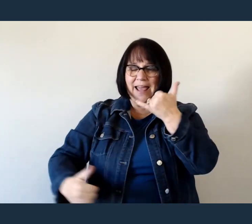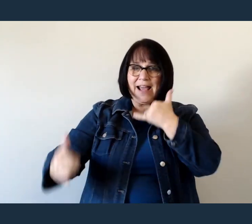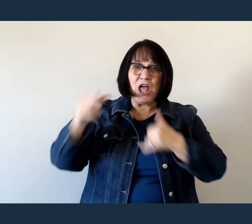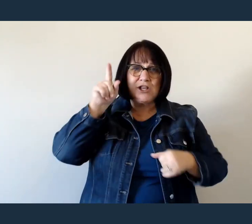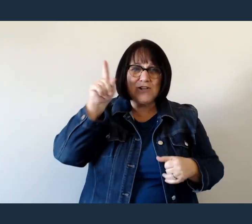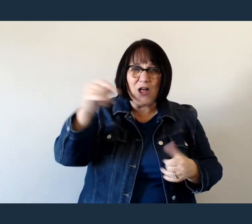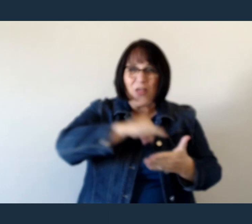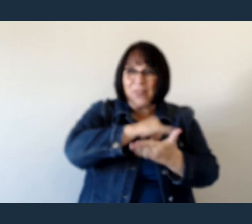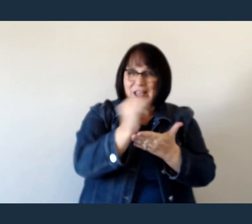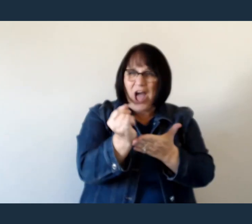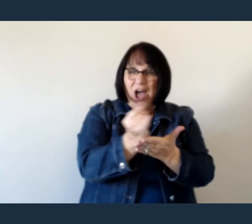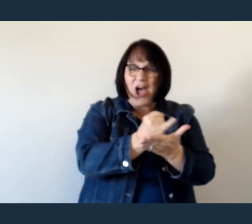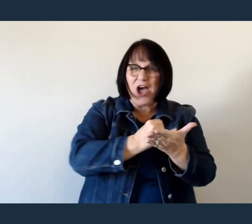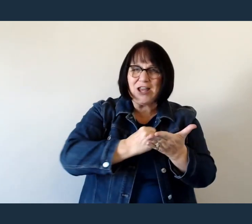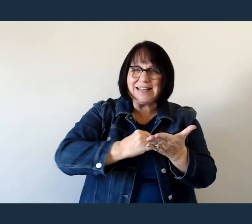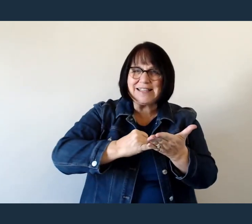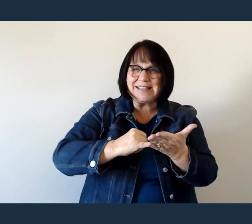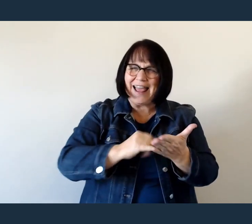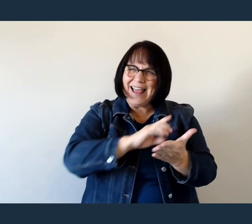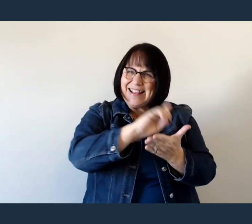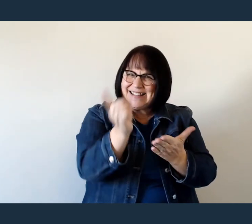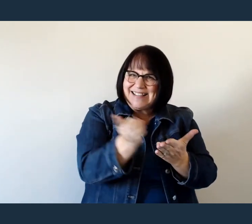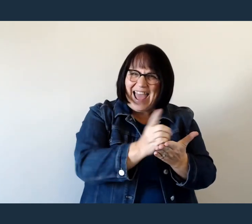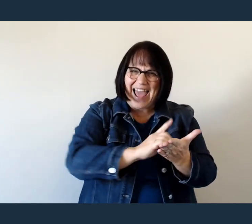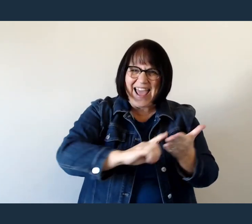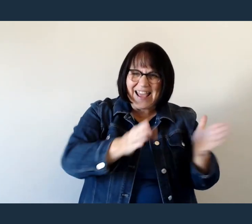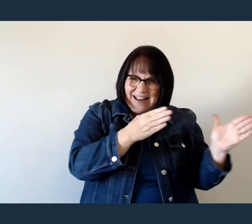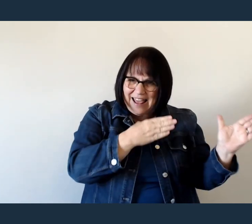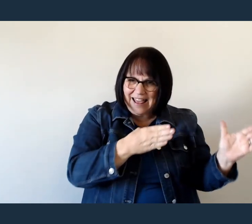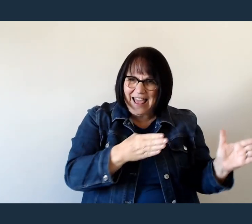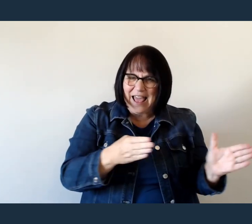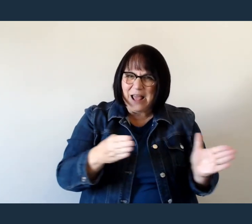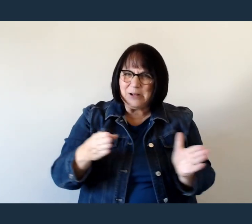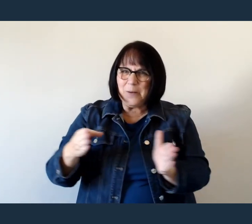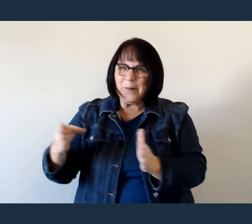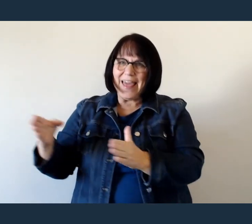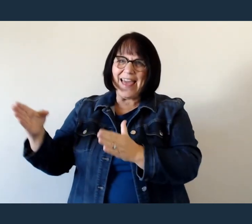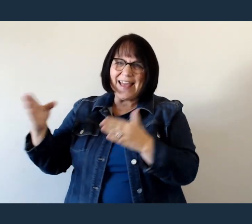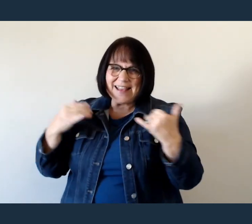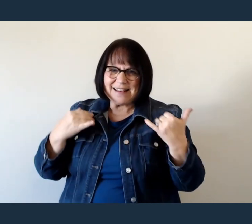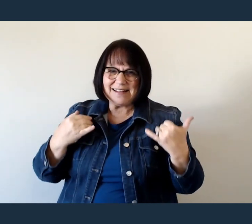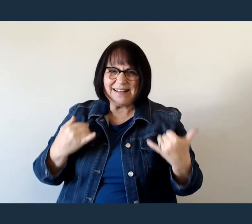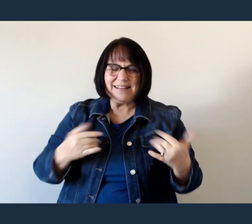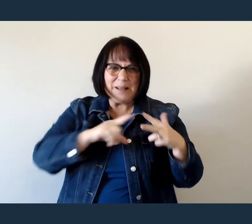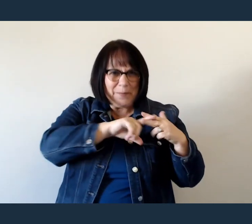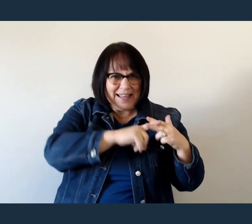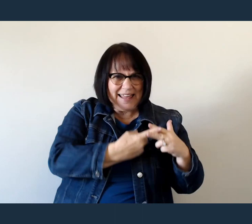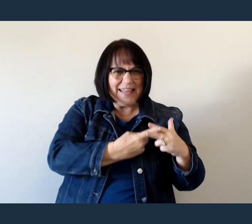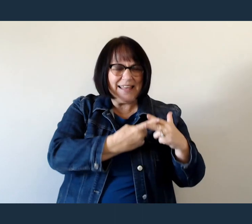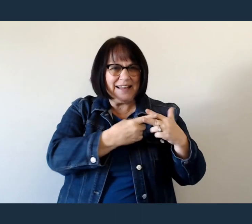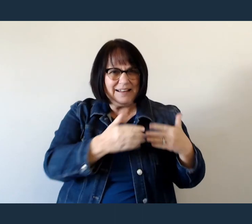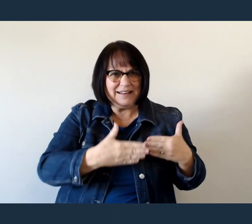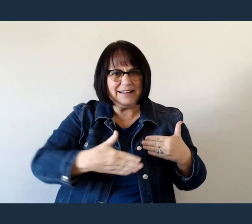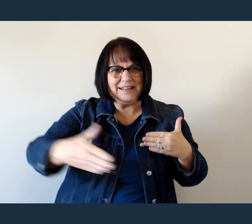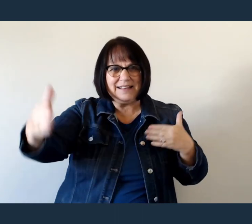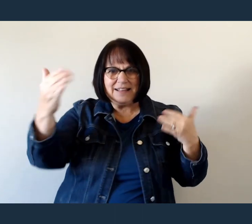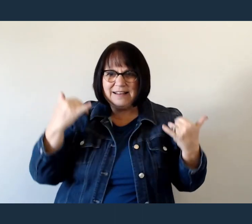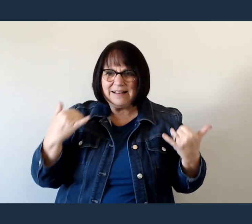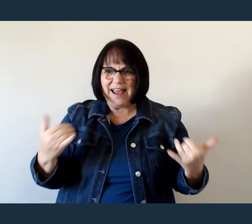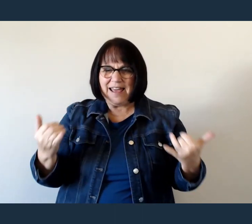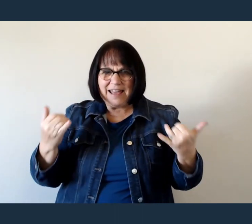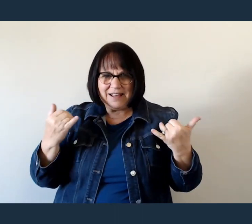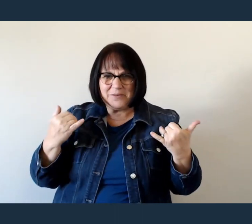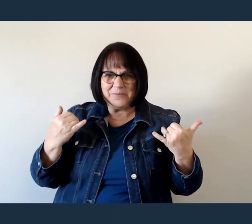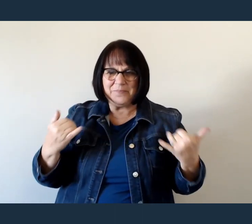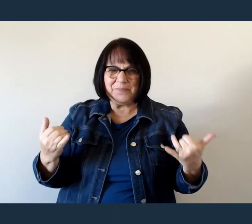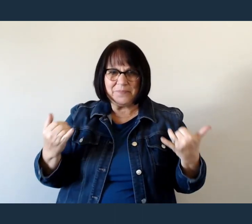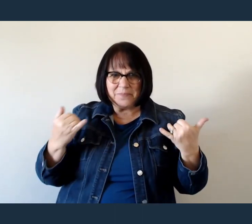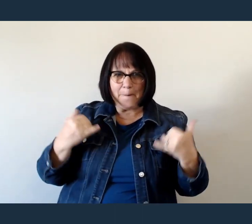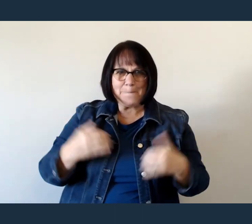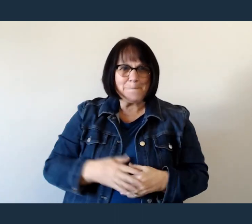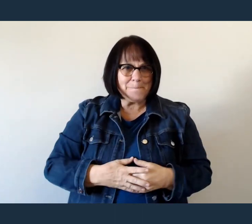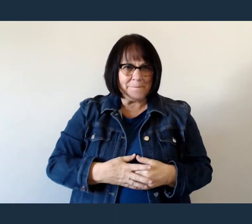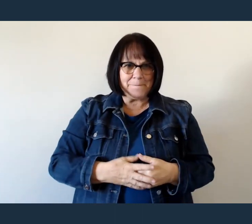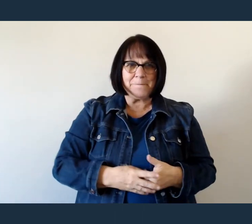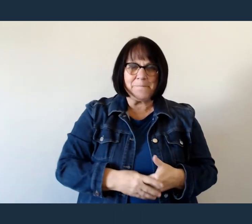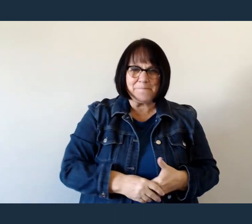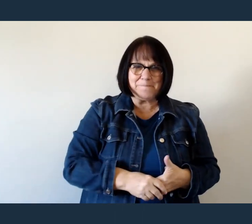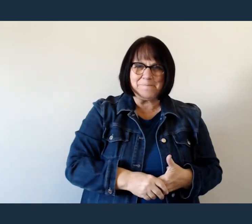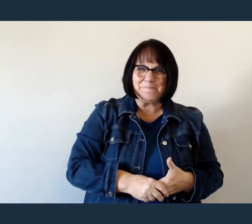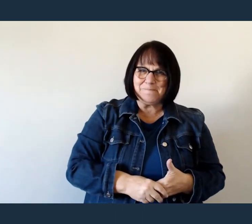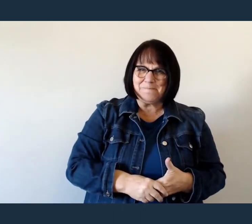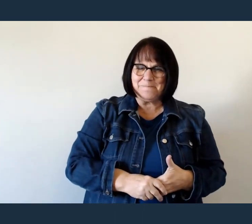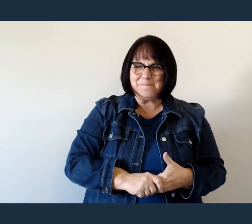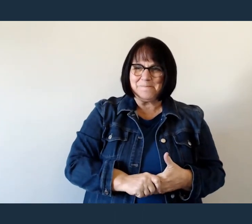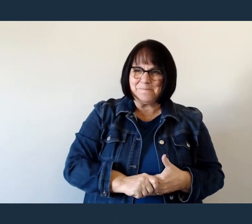You're an artist and a potter I'm the canvas and the clay